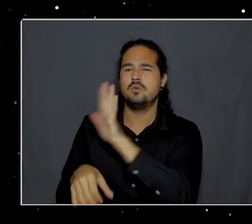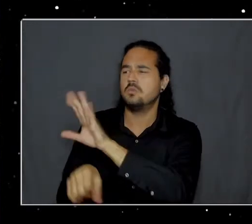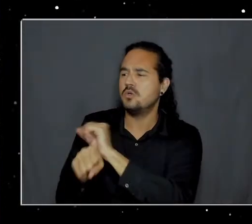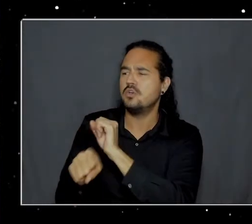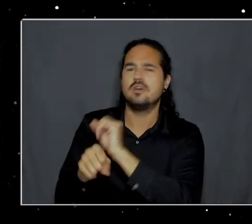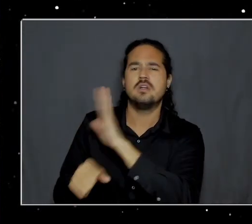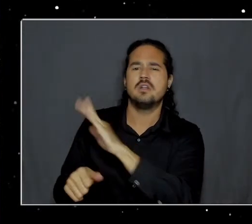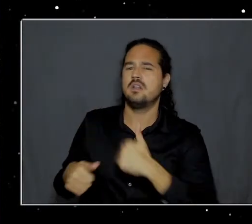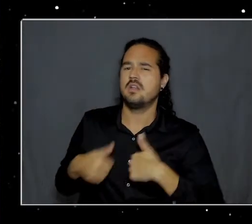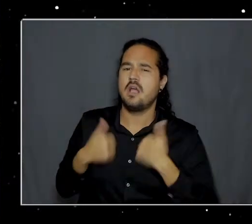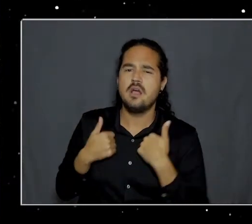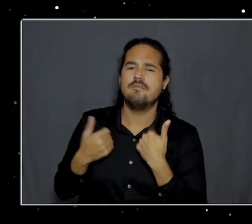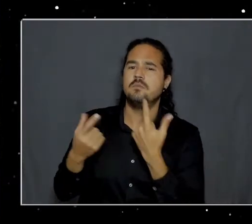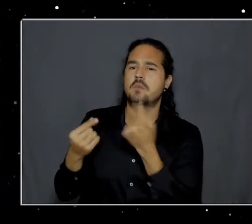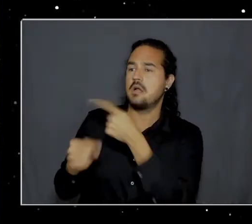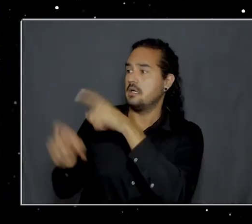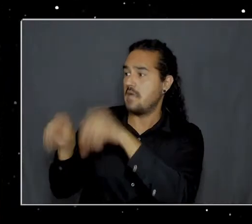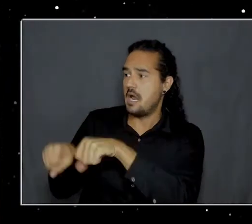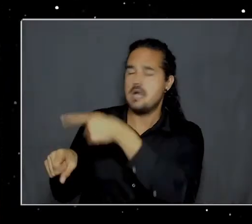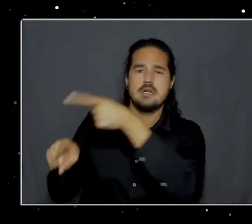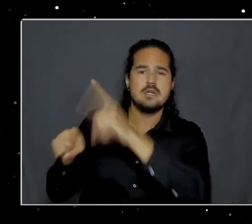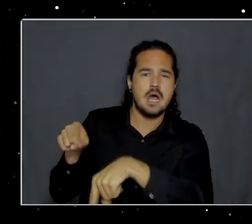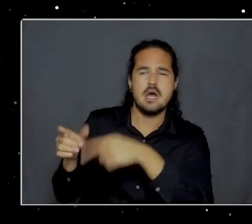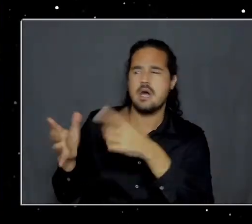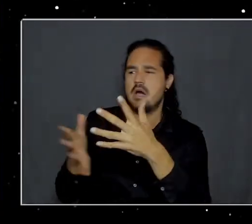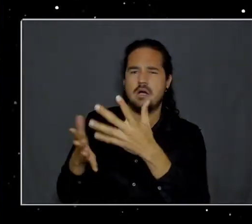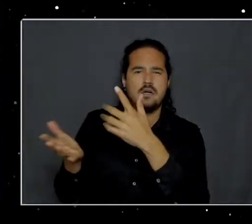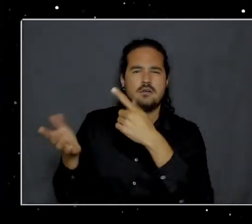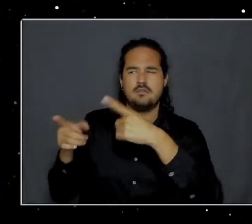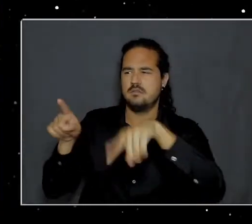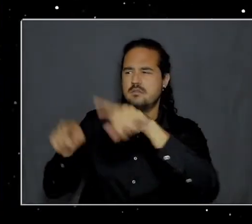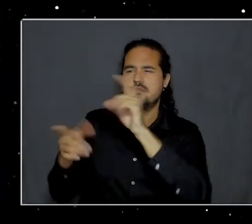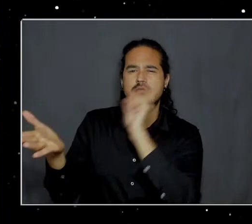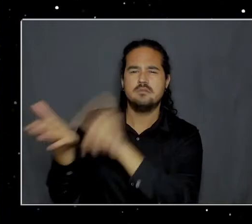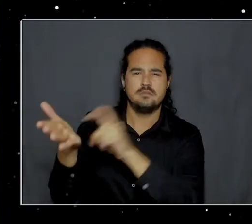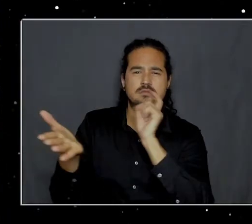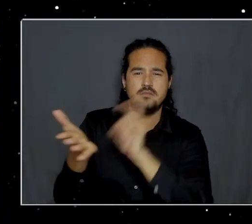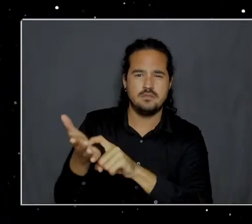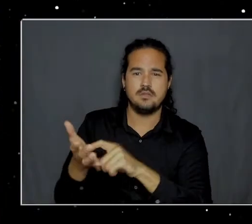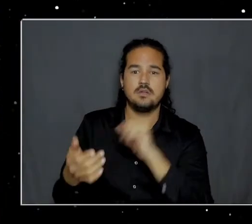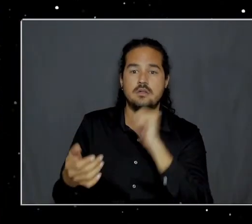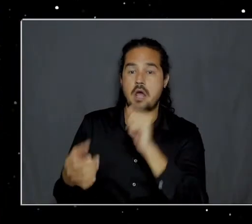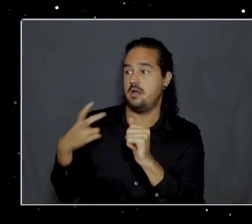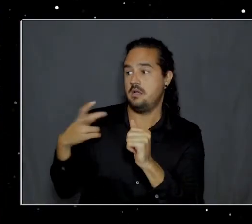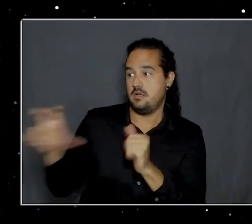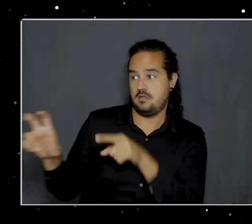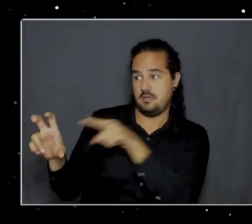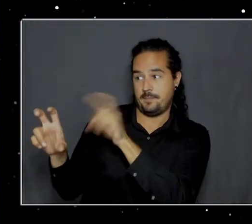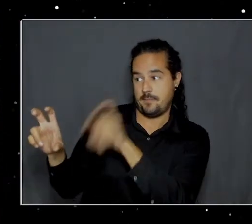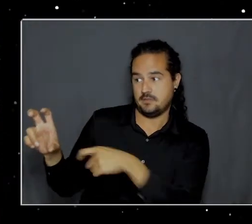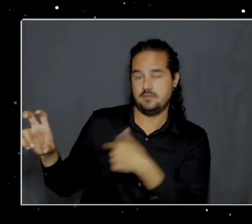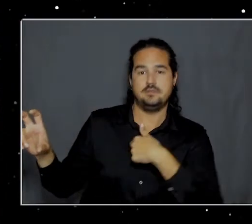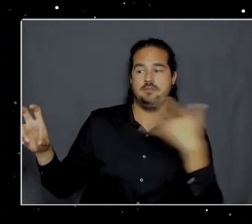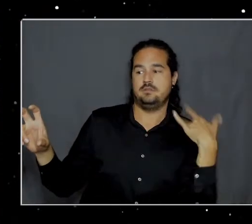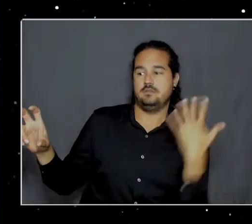DO, OR WHERE WE LIVE, OR WHAT ABILITIES WE HAVE.